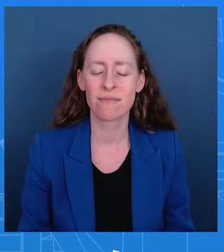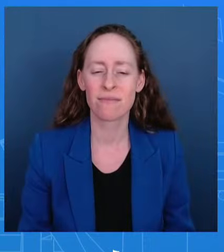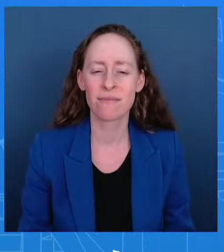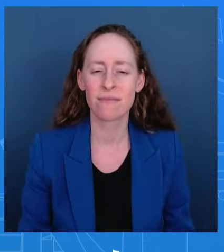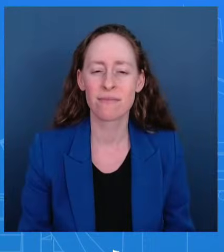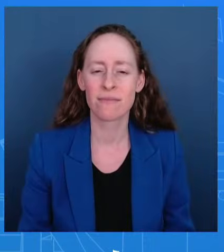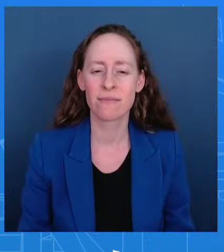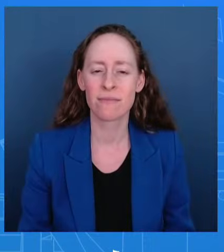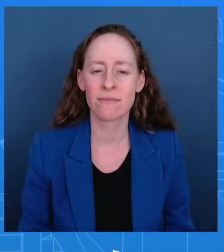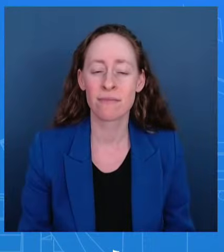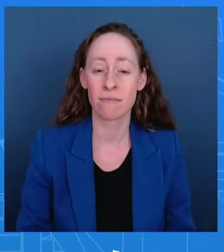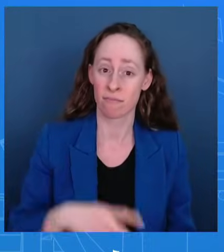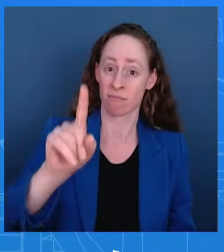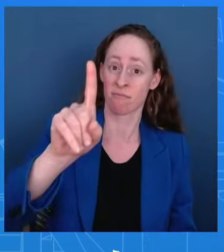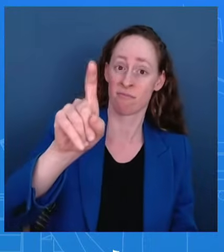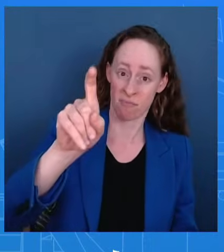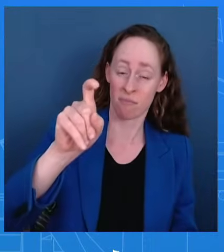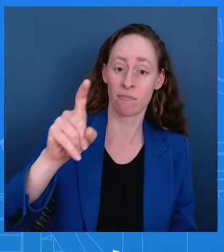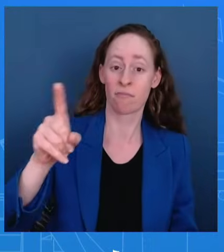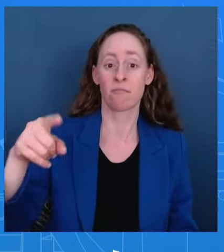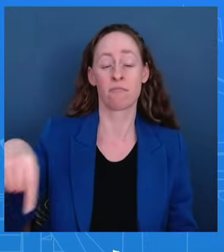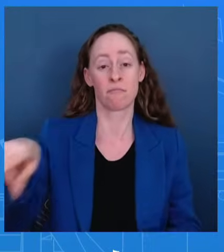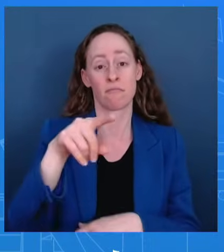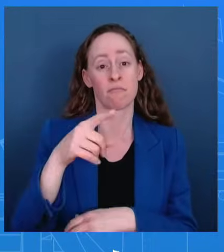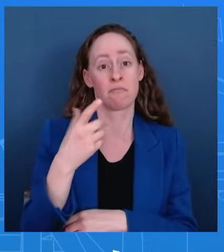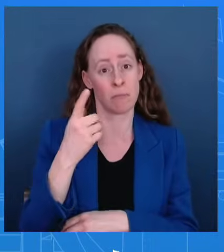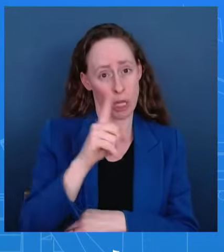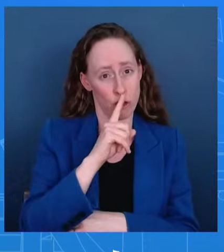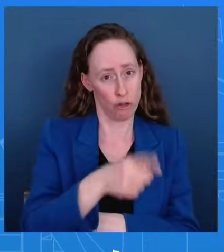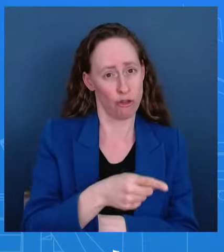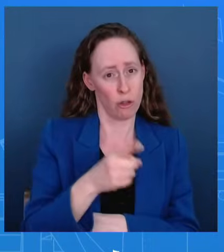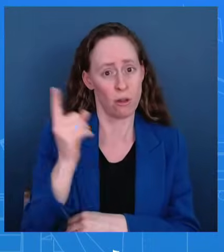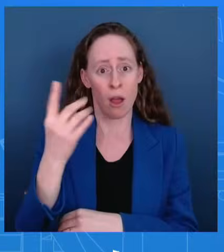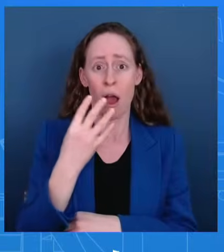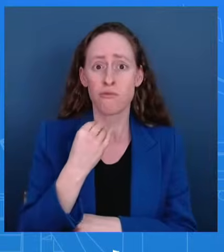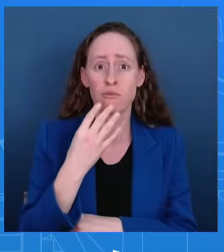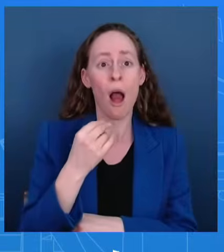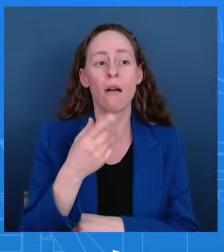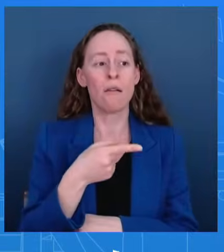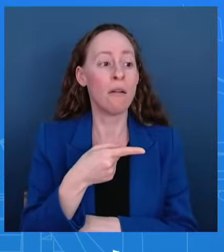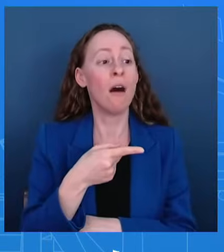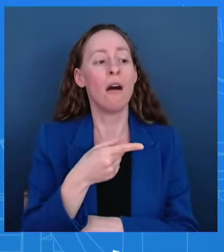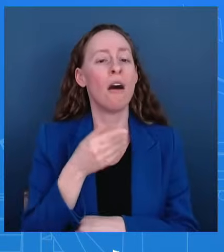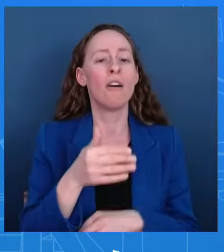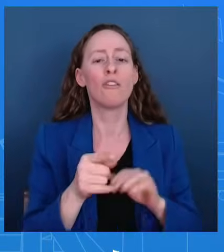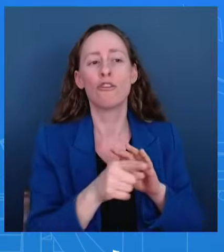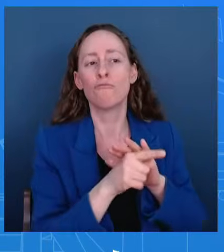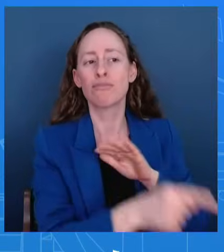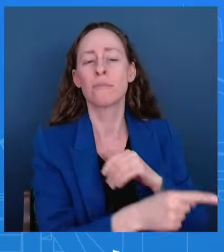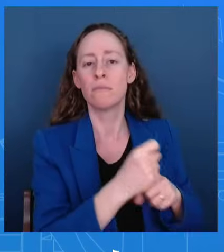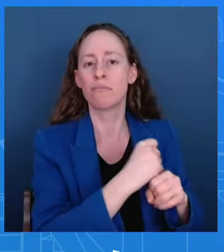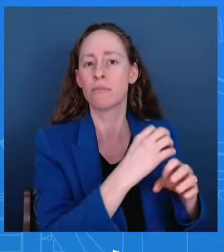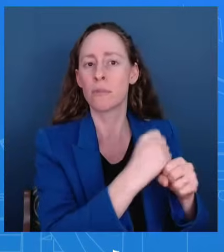that are taking aid in? I understand you said that they've been helpful. Mr. Kirby: They have been extraordinarily cooperative. The Press: But have they offered explicit assurances